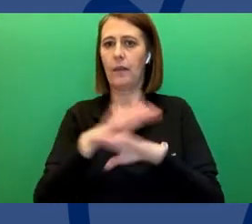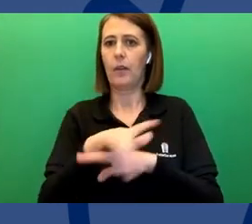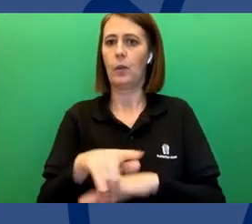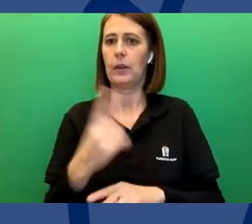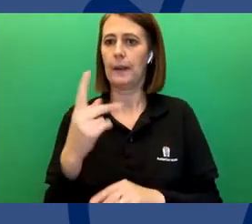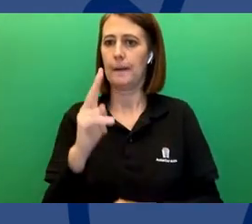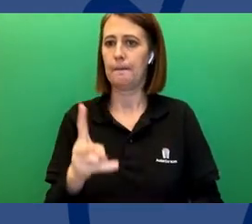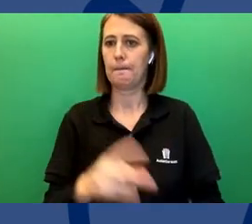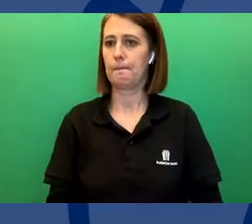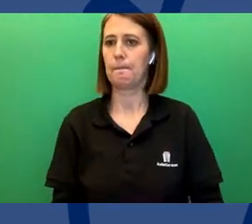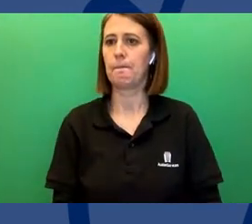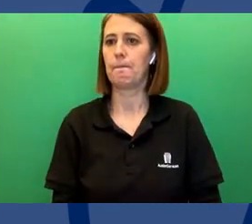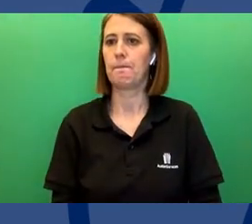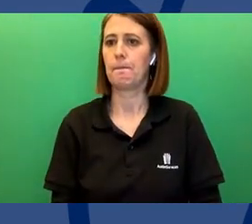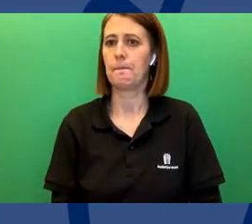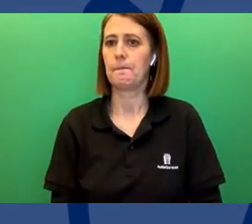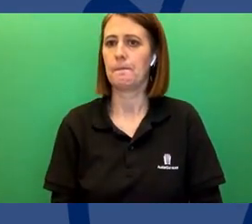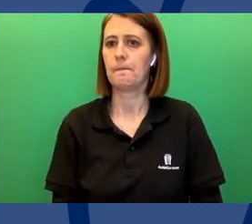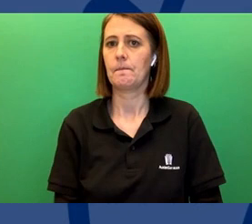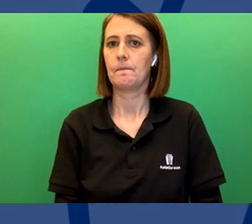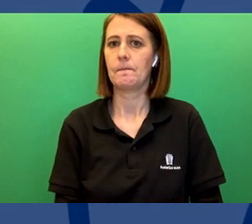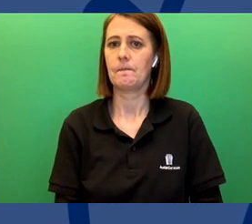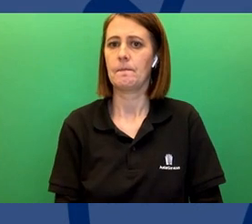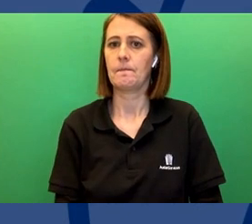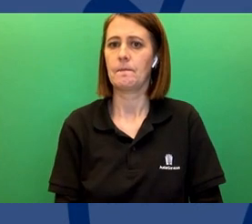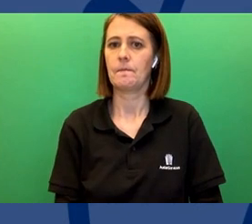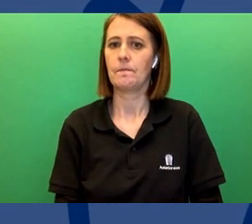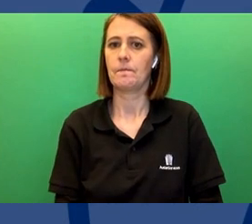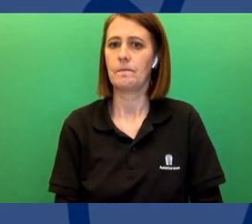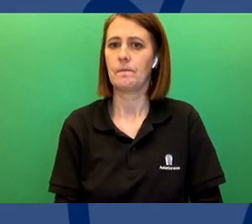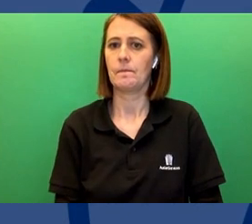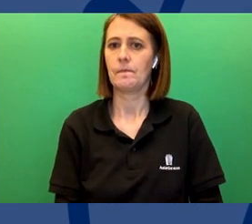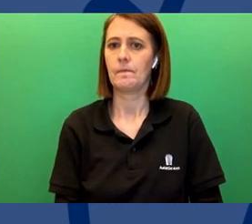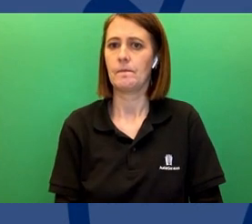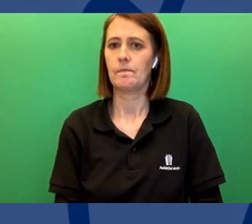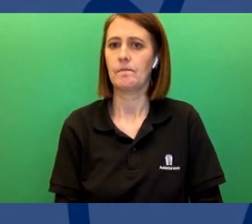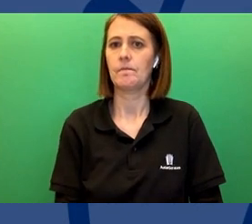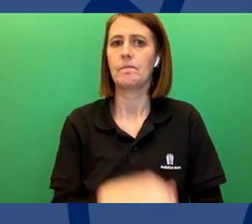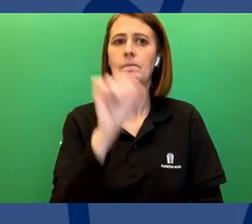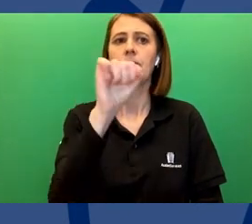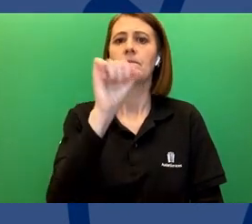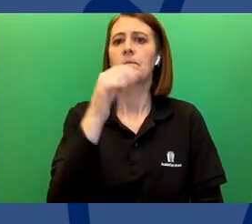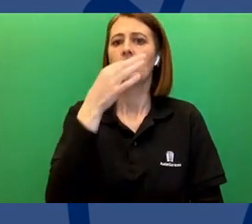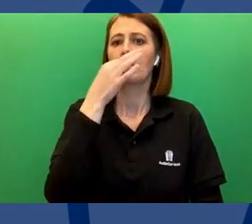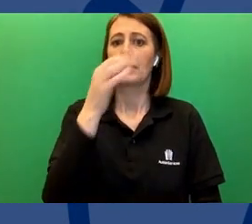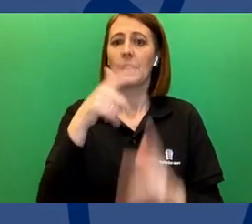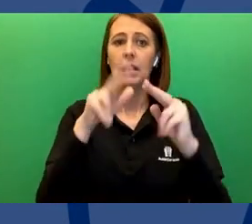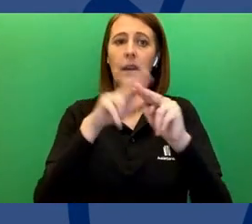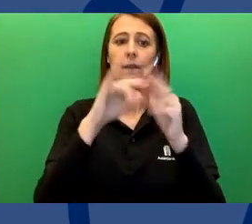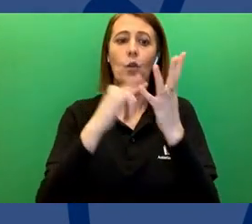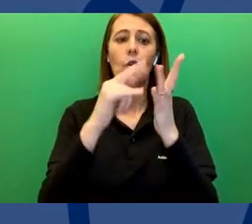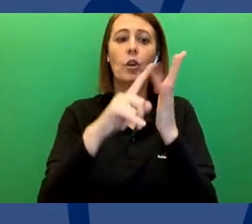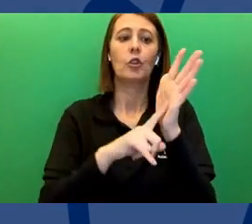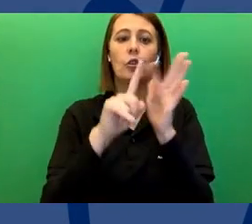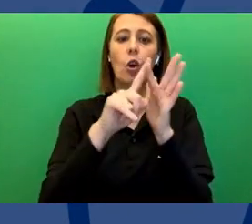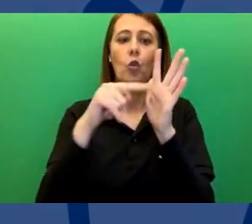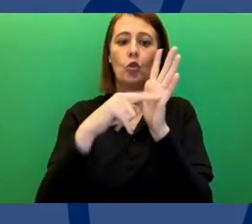Yes, so we're just asking that if you're a sole trader that you go to another accountant